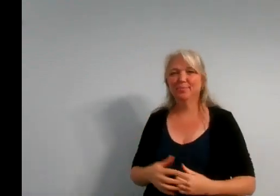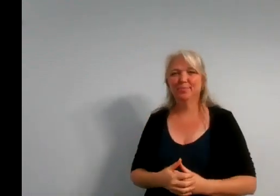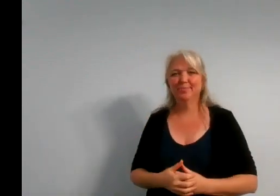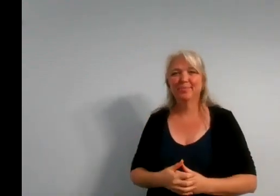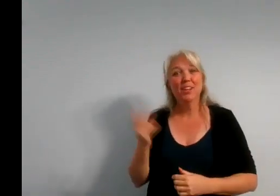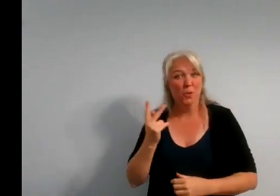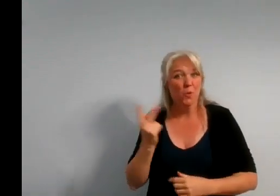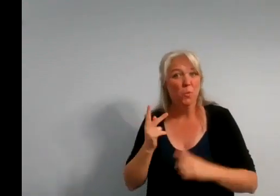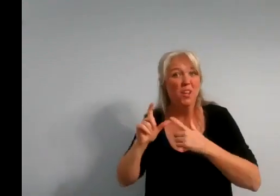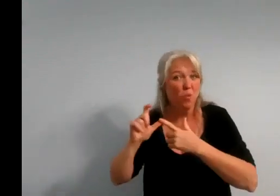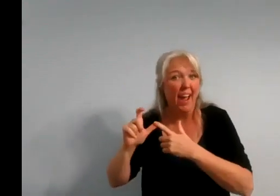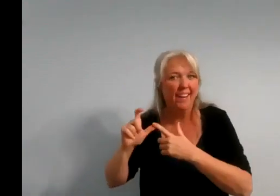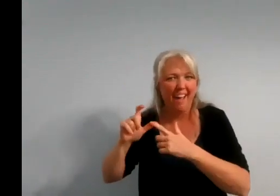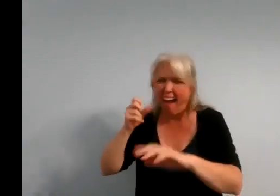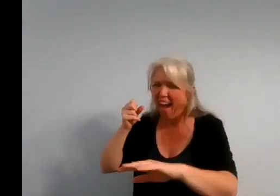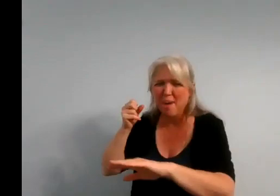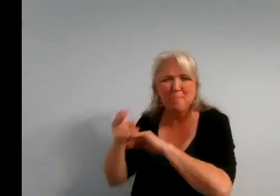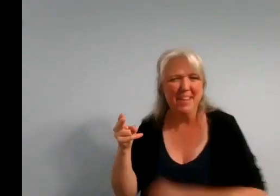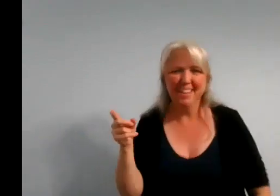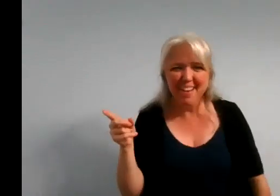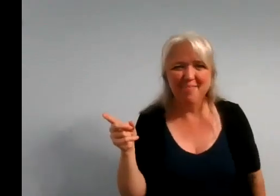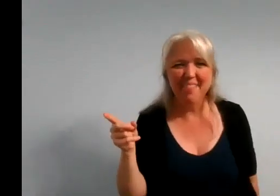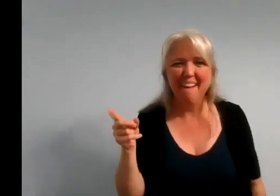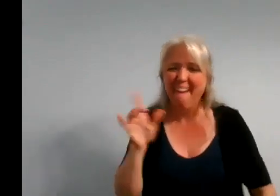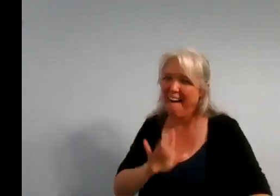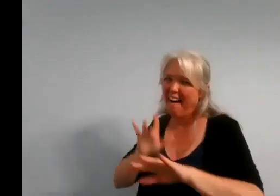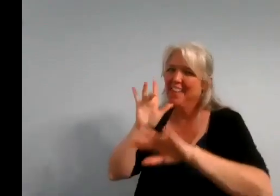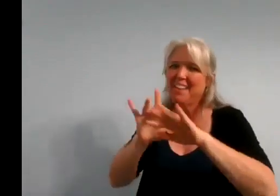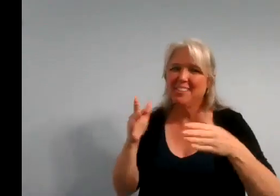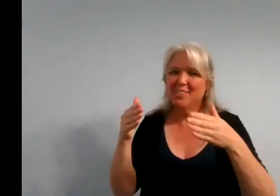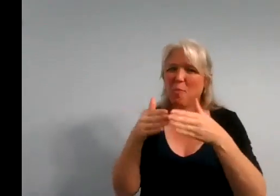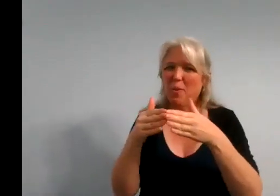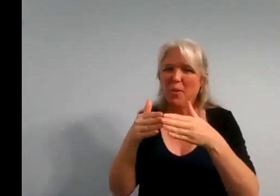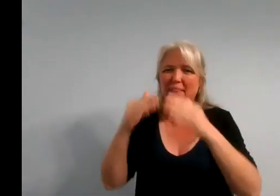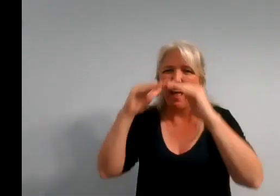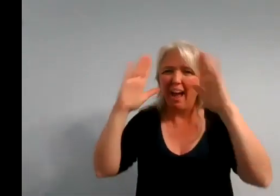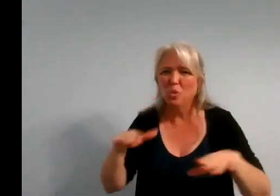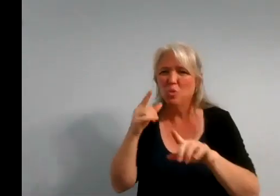We ran, and I beat him. I touched the corner of Gloria Dump’s house right before he did.